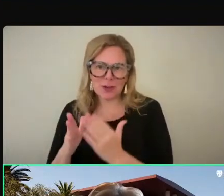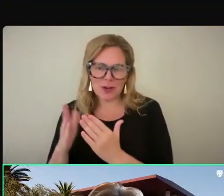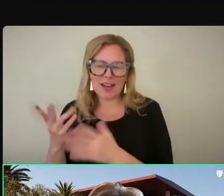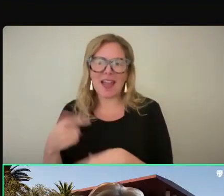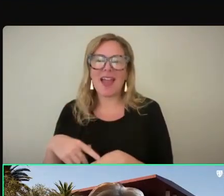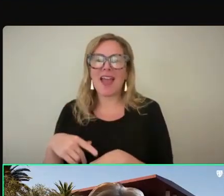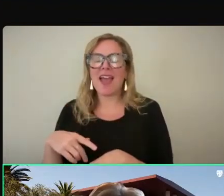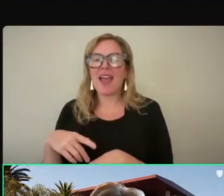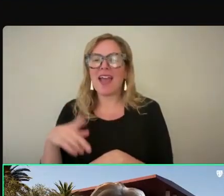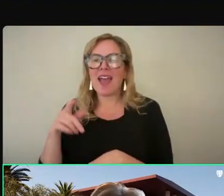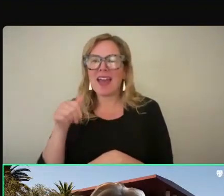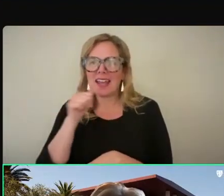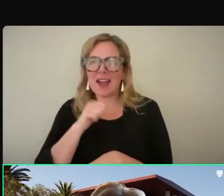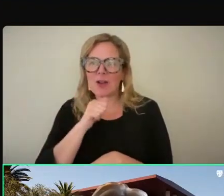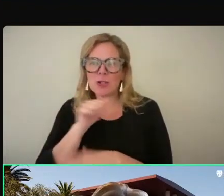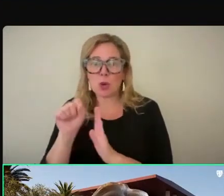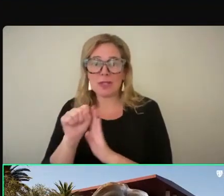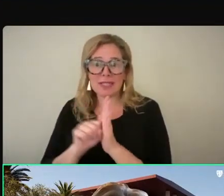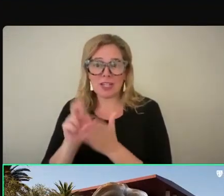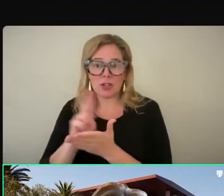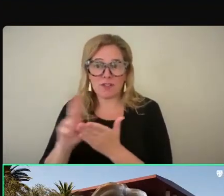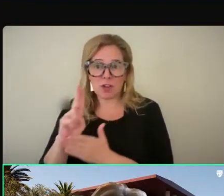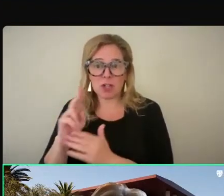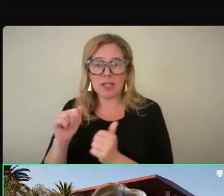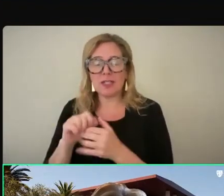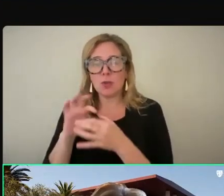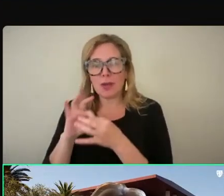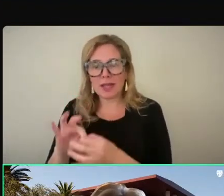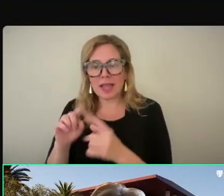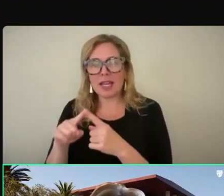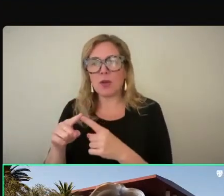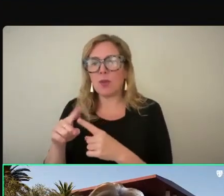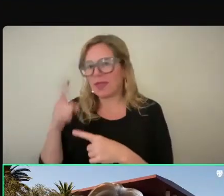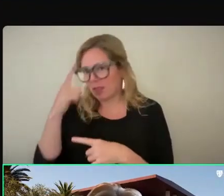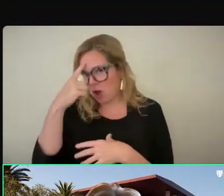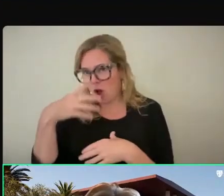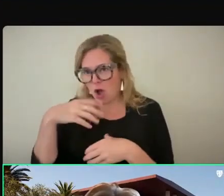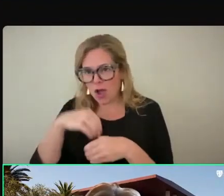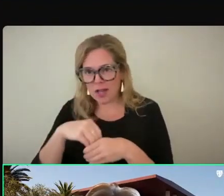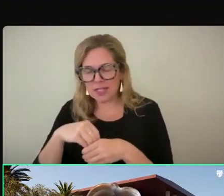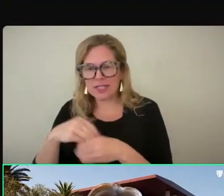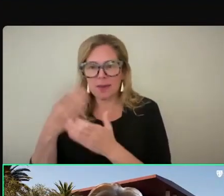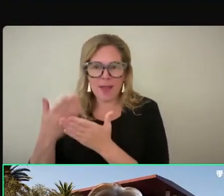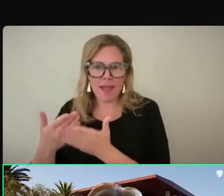BRAIN Initiative about autism and data sharing, particularly in the context of genetics research.